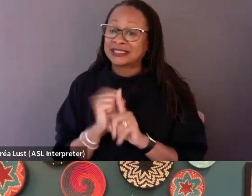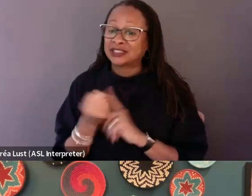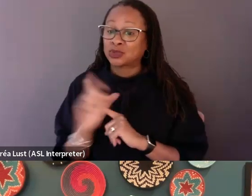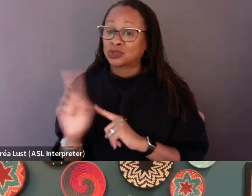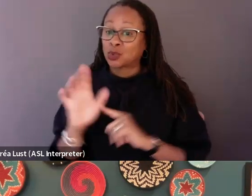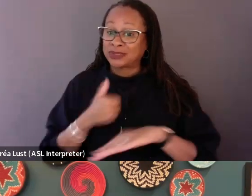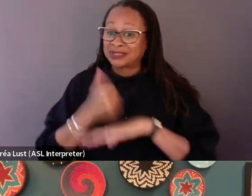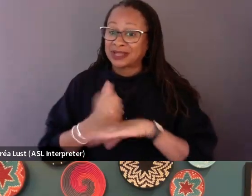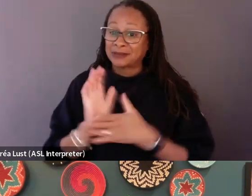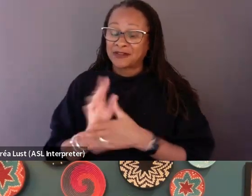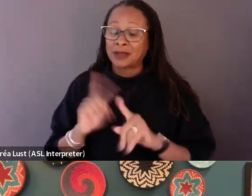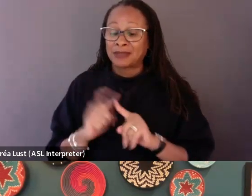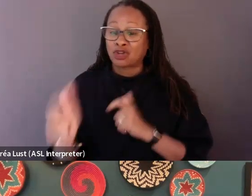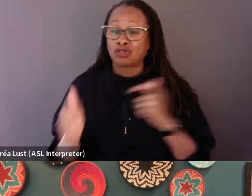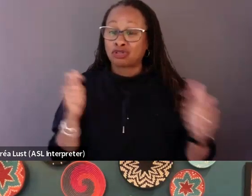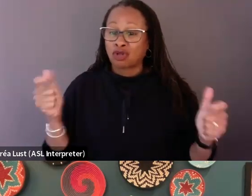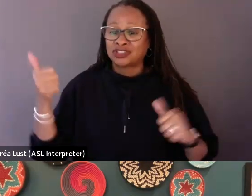but the largest story and the themes of,